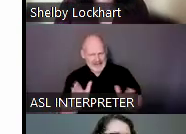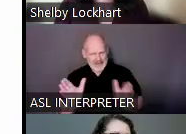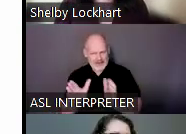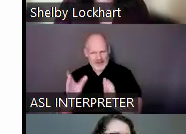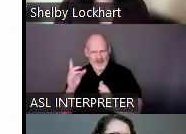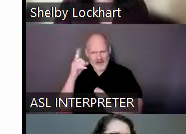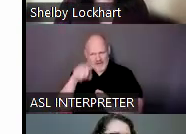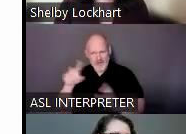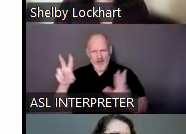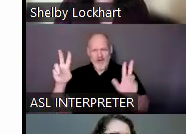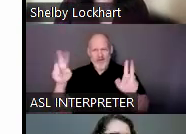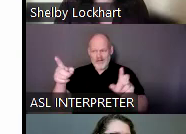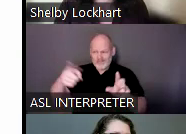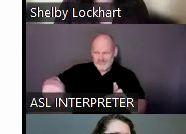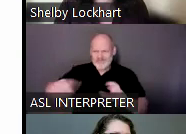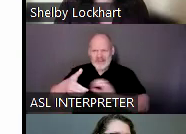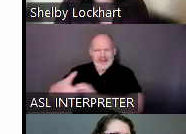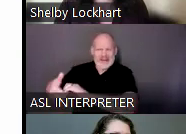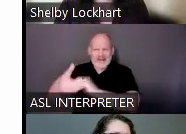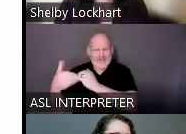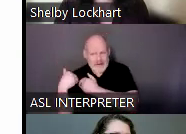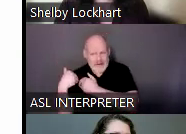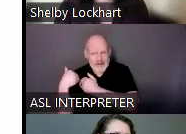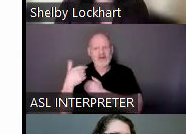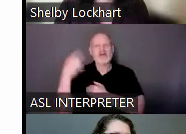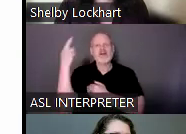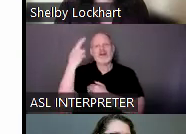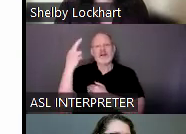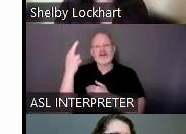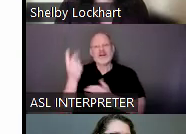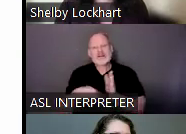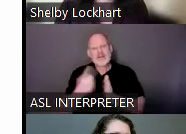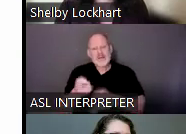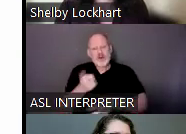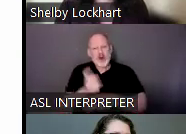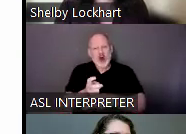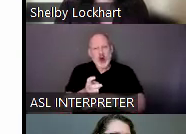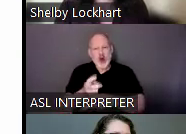when it can be hard sometimes for people within systems not to personalize the